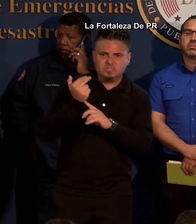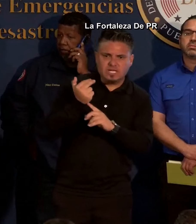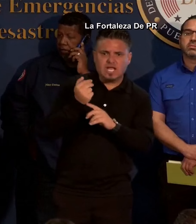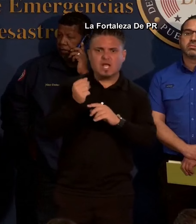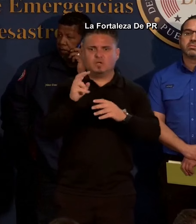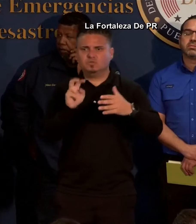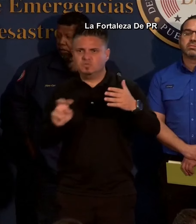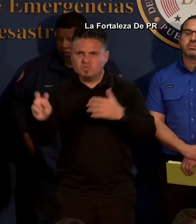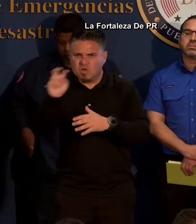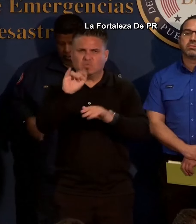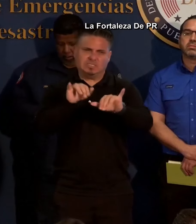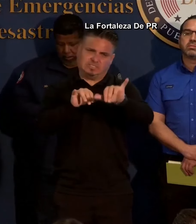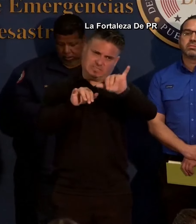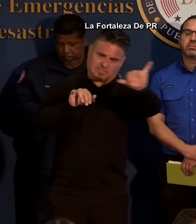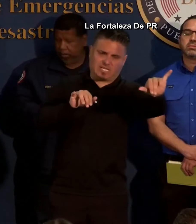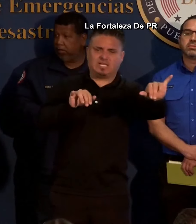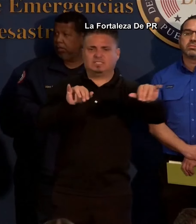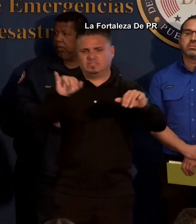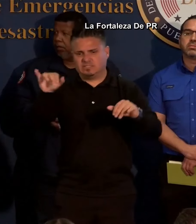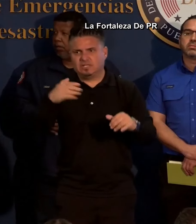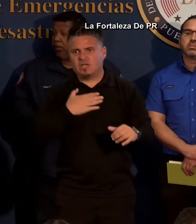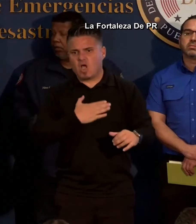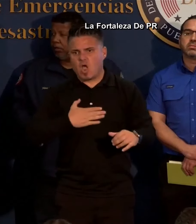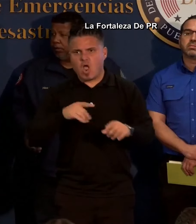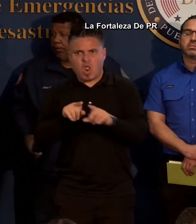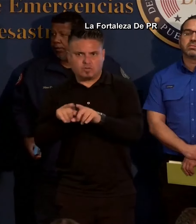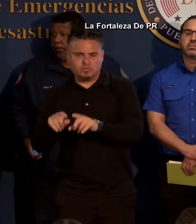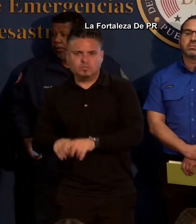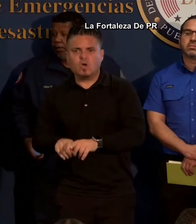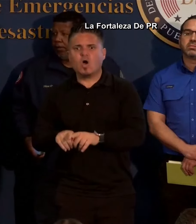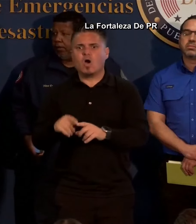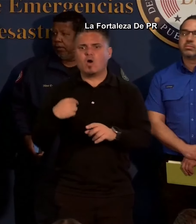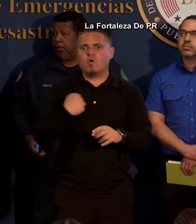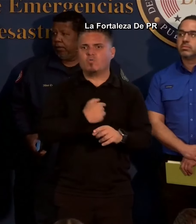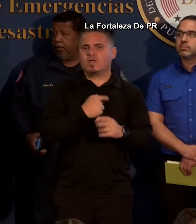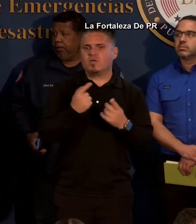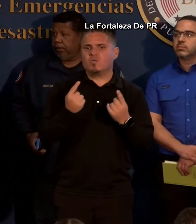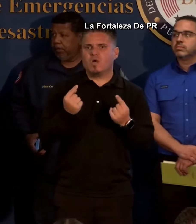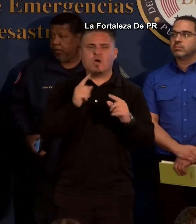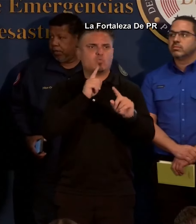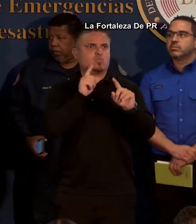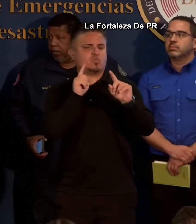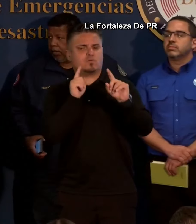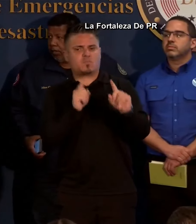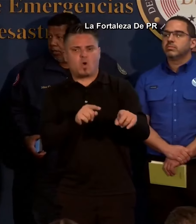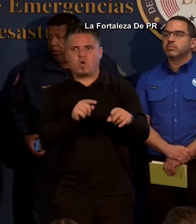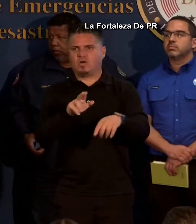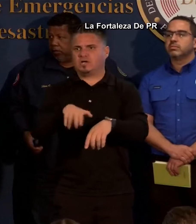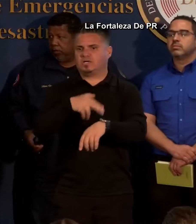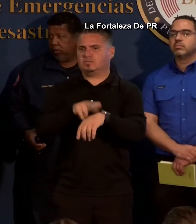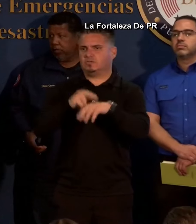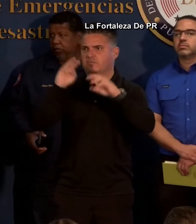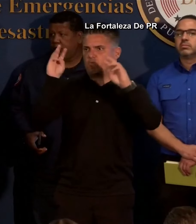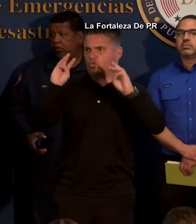Um and keep an eye on the reports of the National uh Weather Bureau. Um because uh